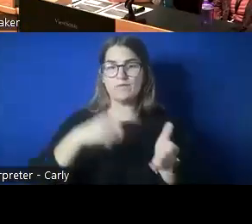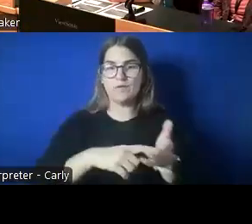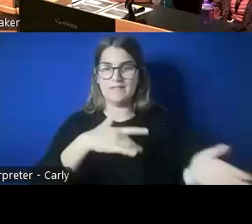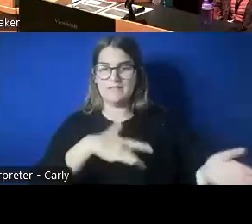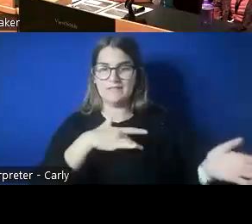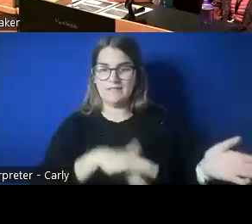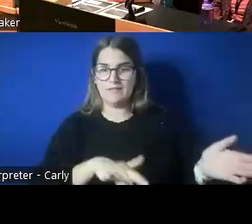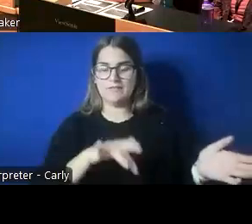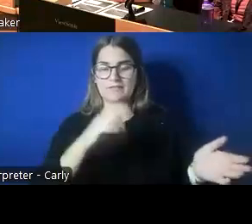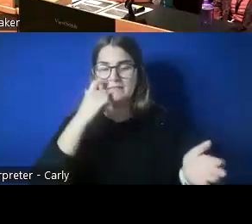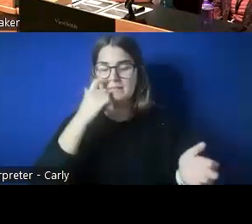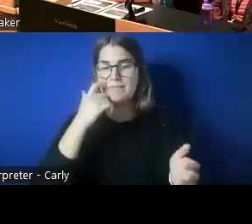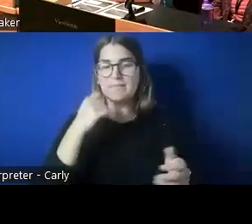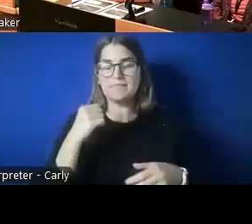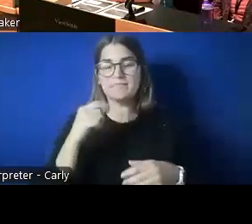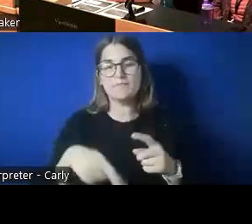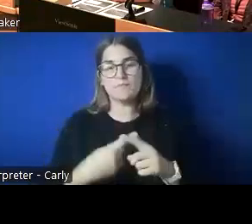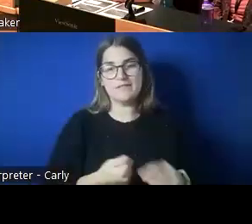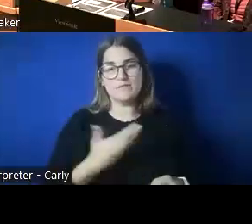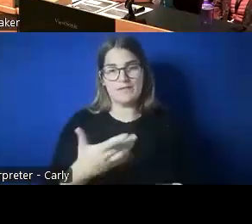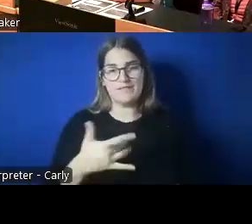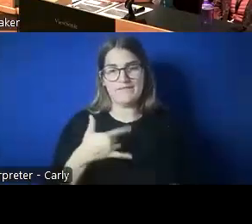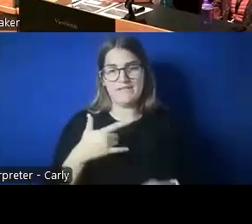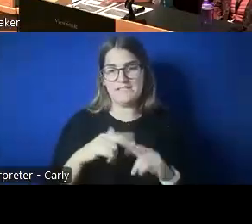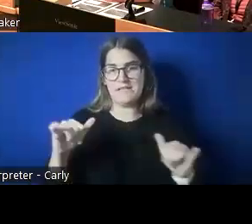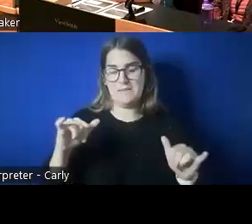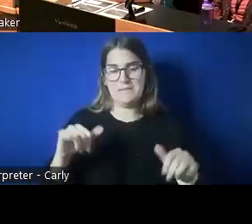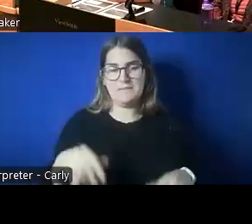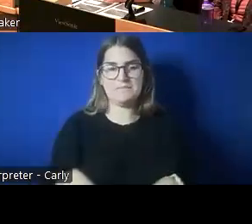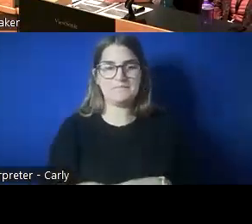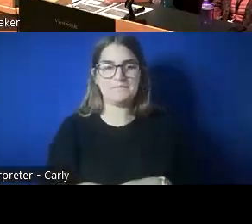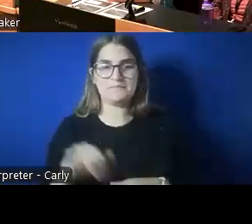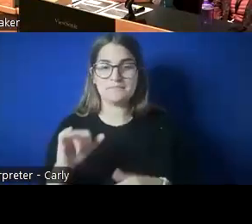have when they're expressing a feeling we also talk about shame and guilt and begin